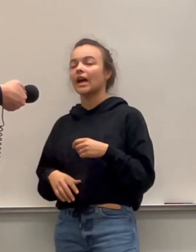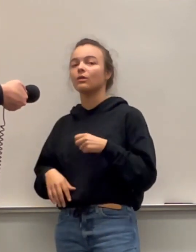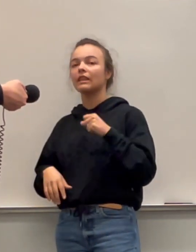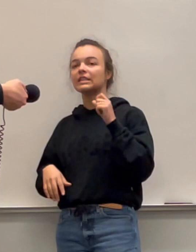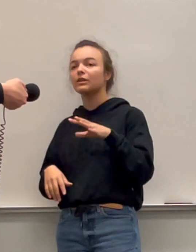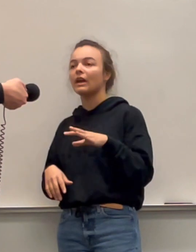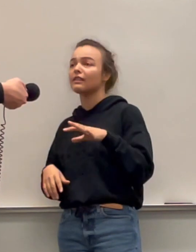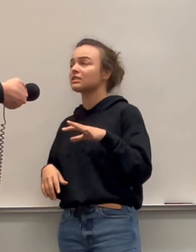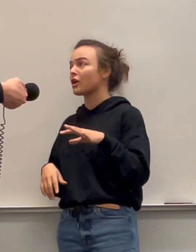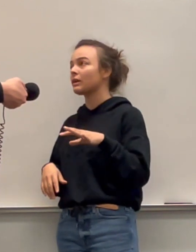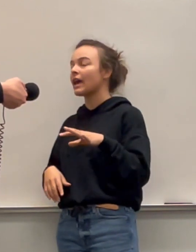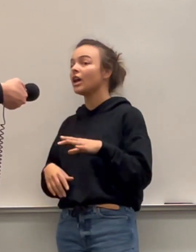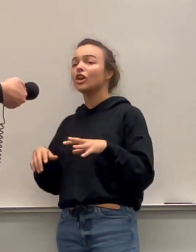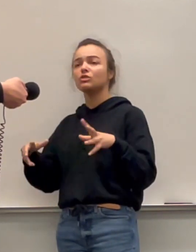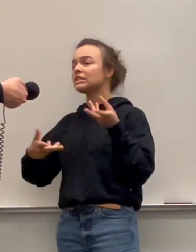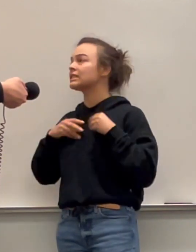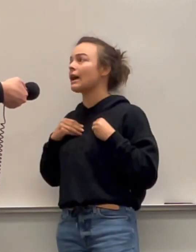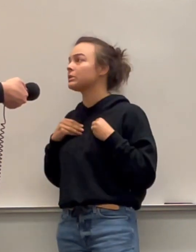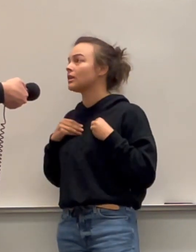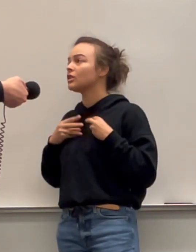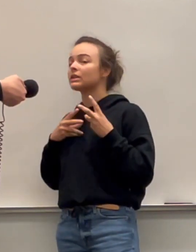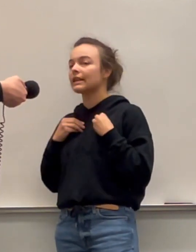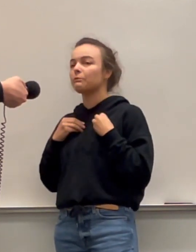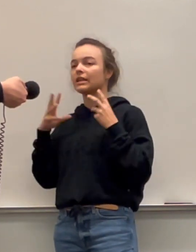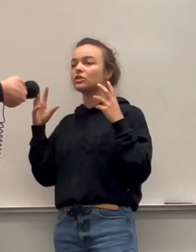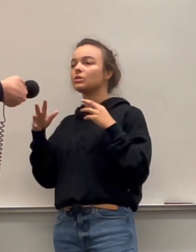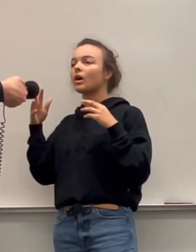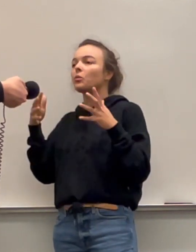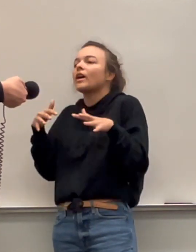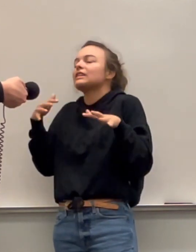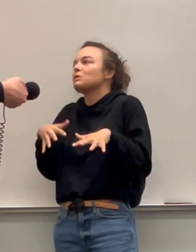new sign or they tell you hey that's not okay you just accept you accept because you are wanting to